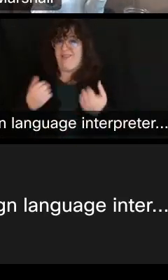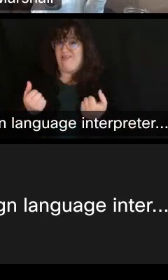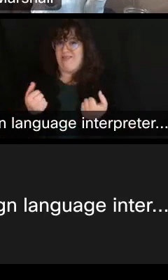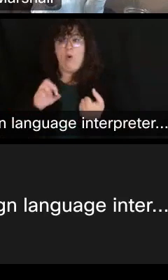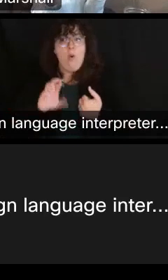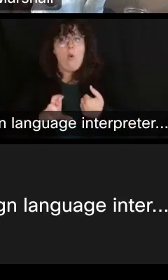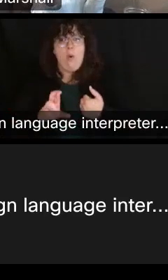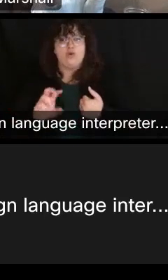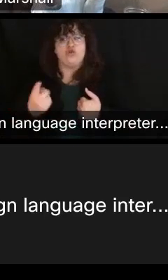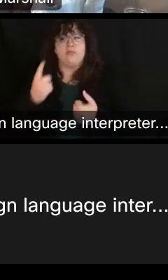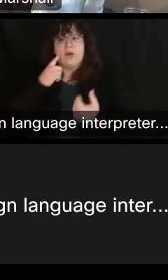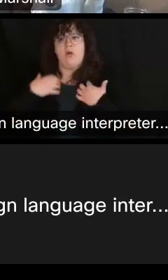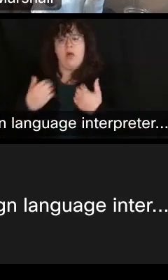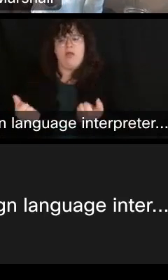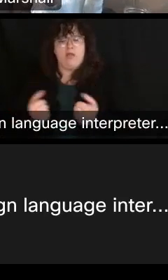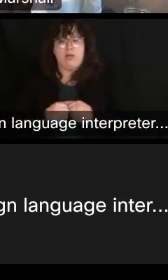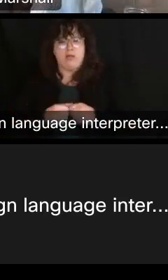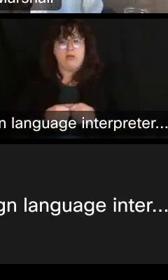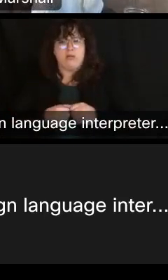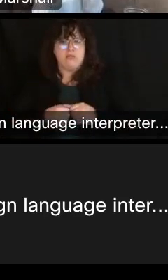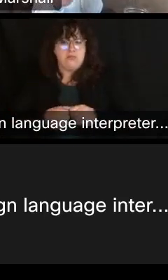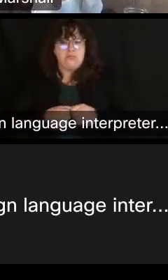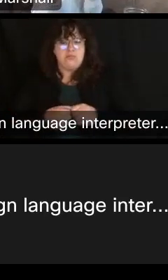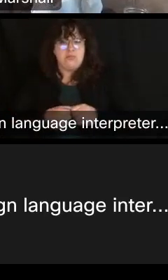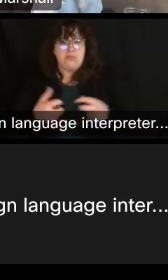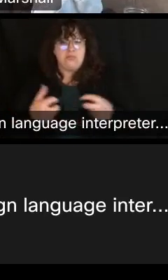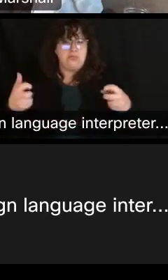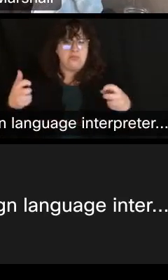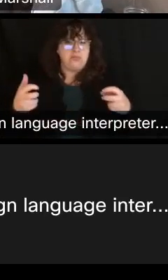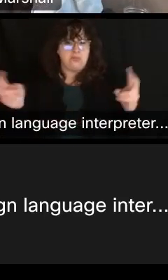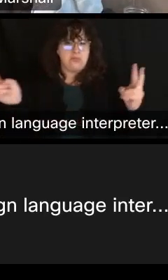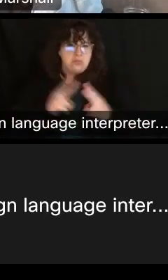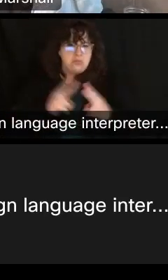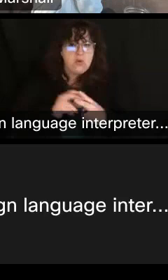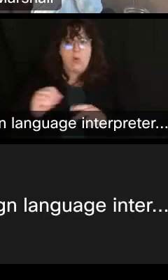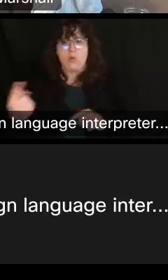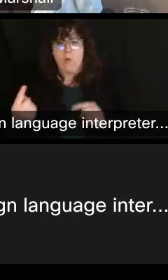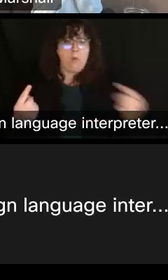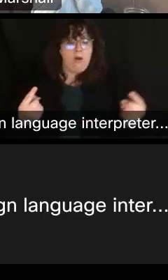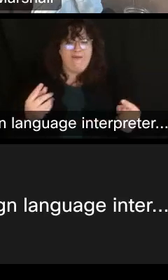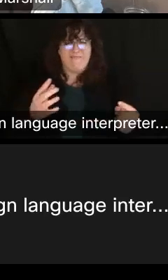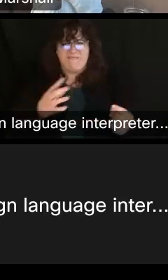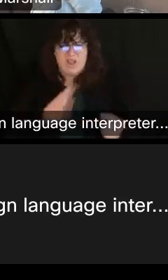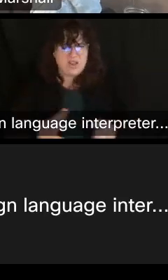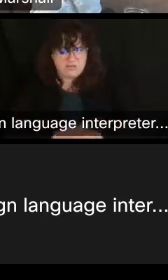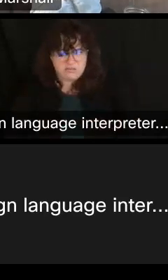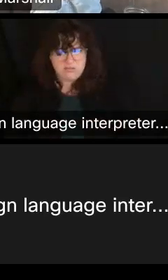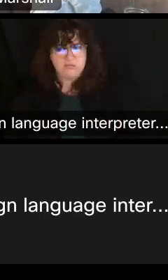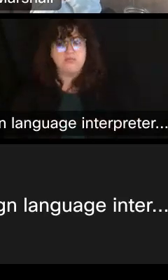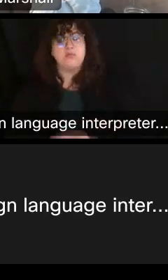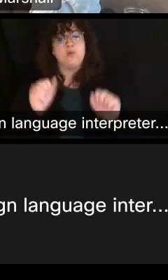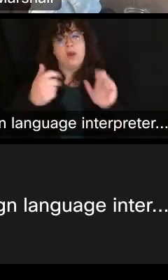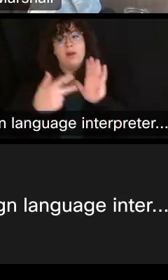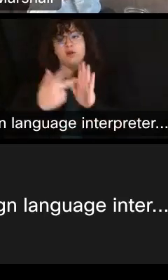children's mental health case manager. There is a way to double bill if you do dual case management.